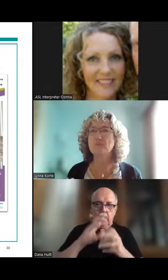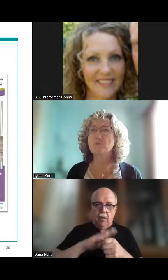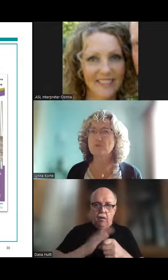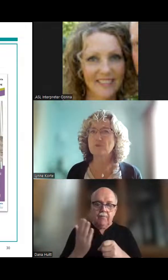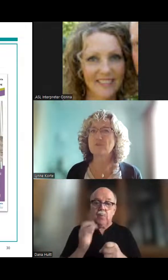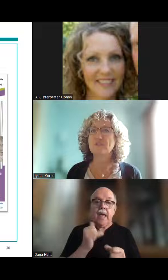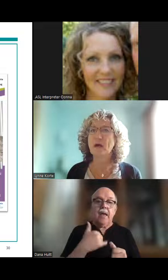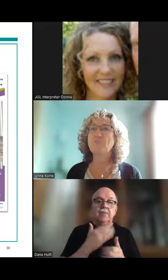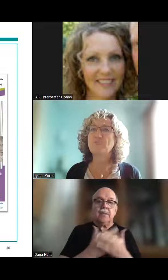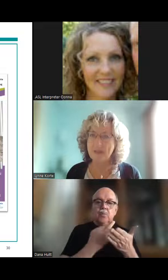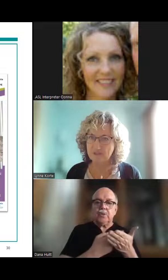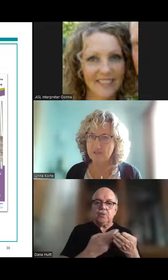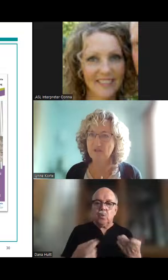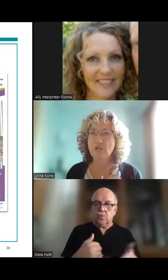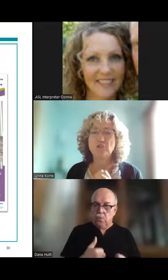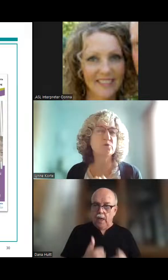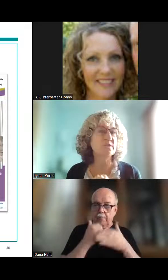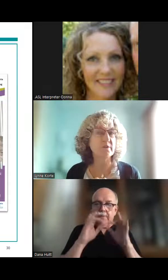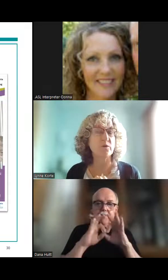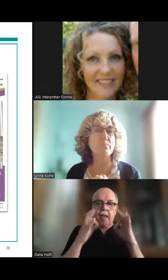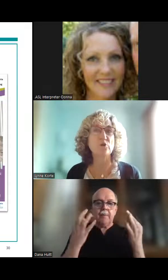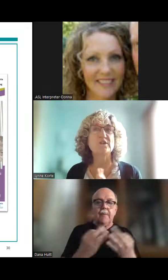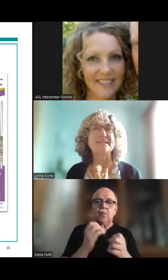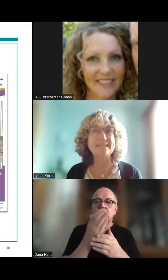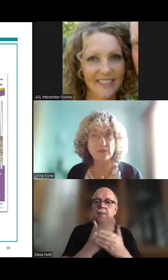other settings like nursing homes and facility